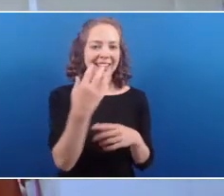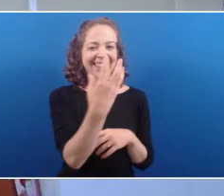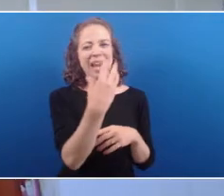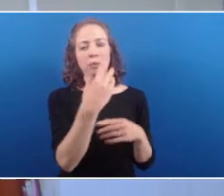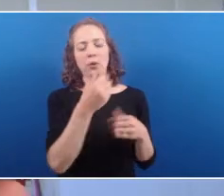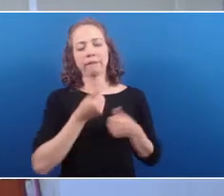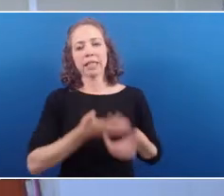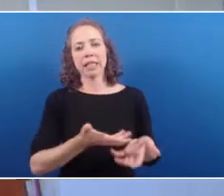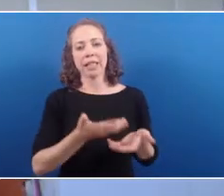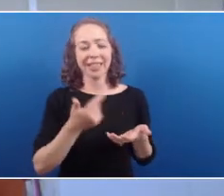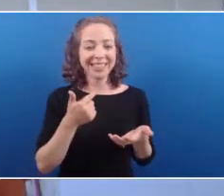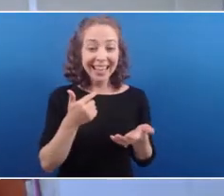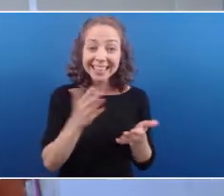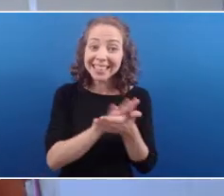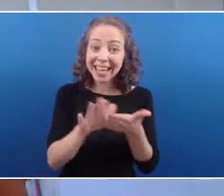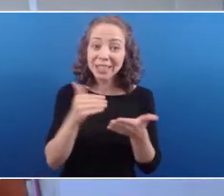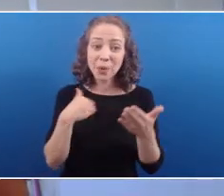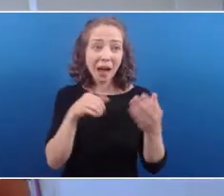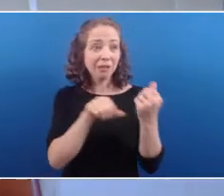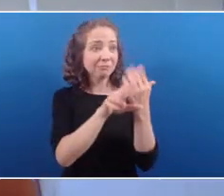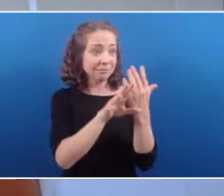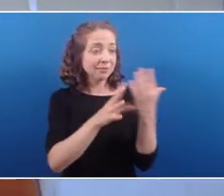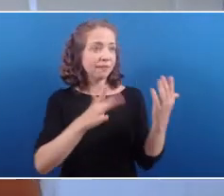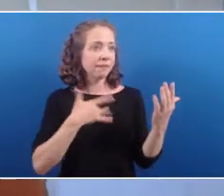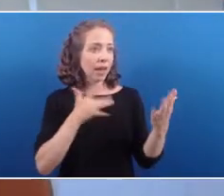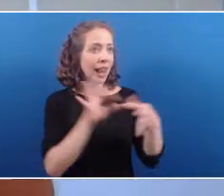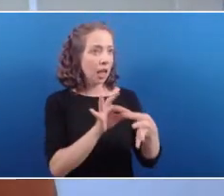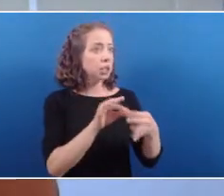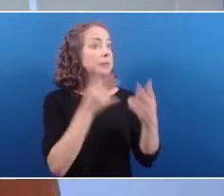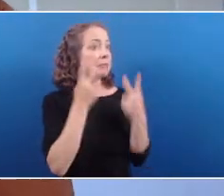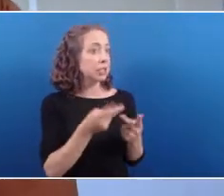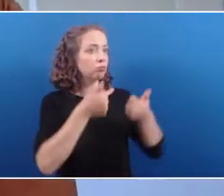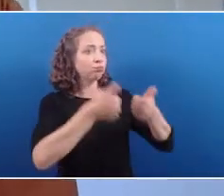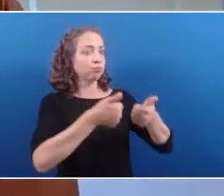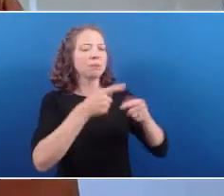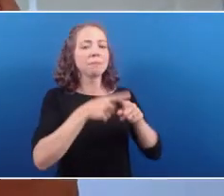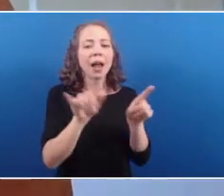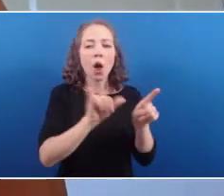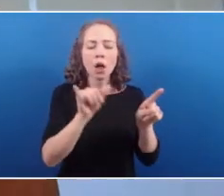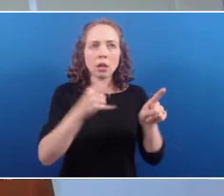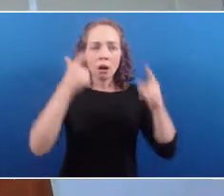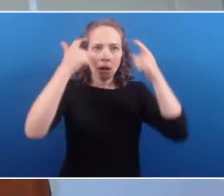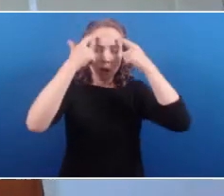it also can take a little bit of a toll on us intellectually and emotionally.